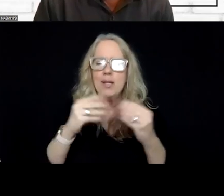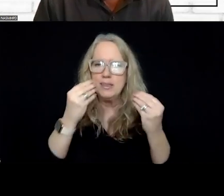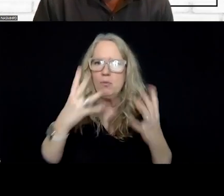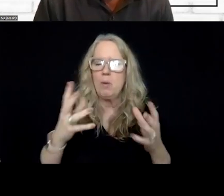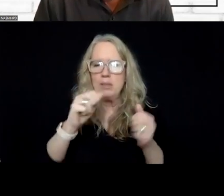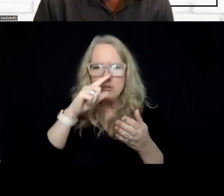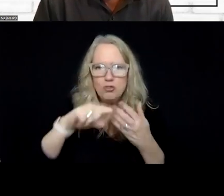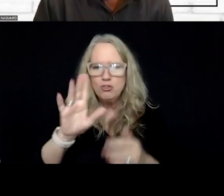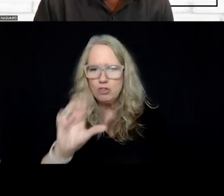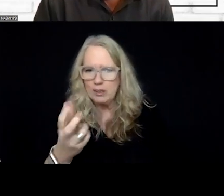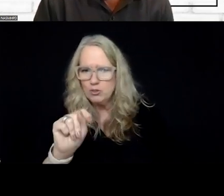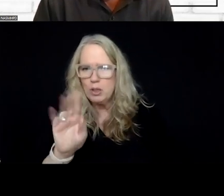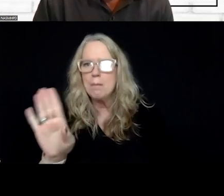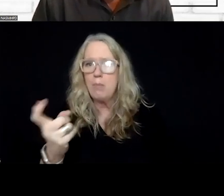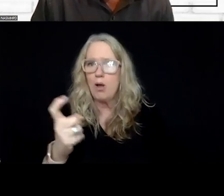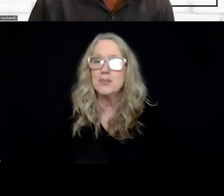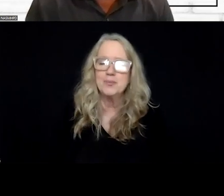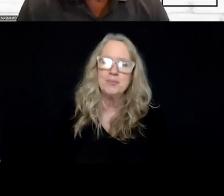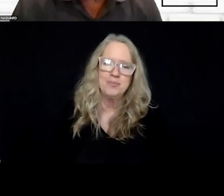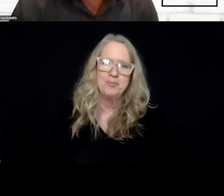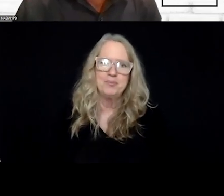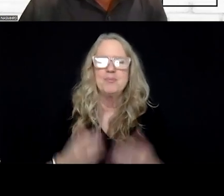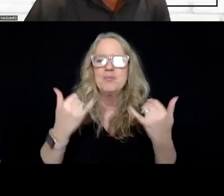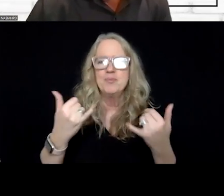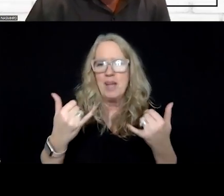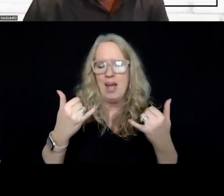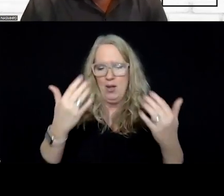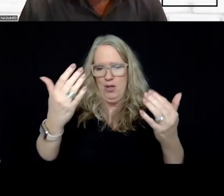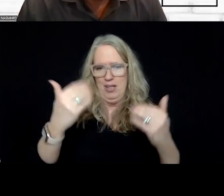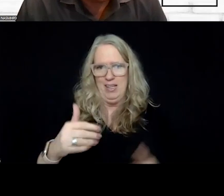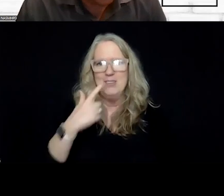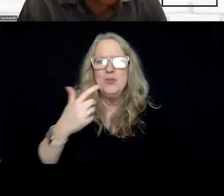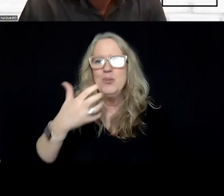CHAT BOX FOR MORE INFORMATION. SO NOW WE ARE GOING TO MOVE TO THE CRISIS HOT SEAT. IT IS ALL OF YOU IN THE